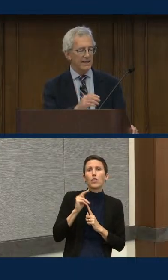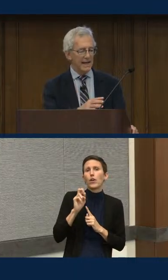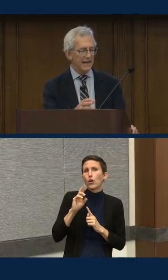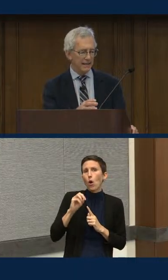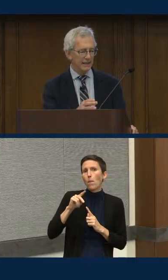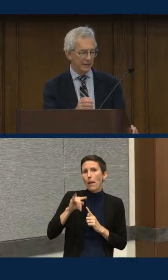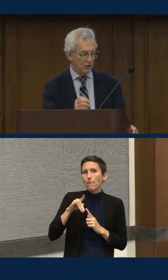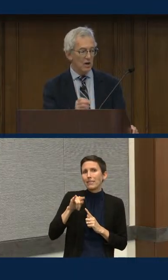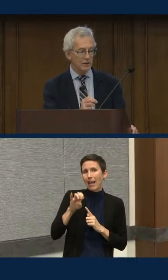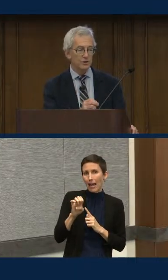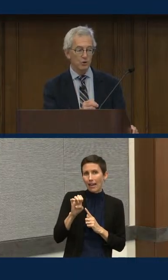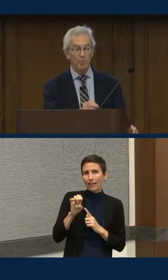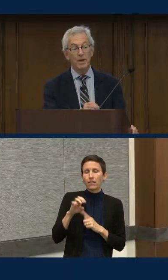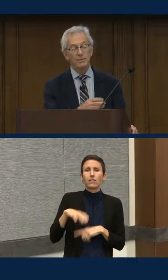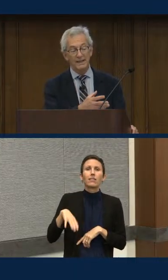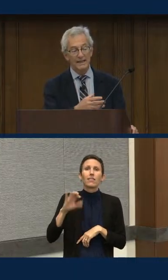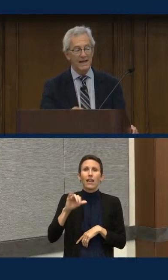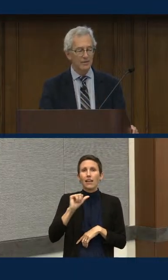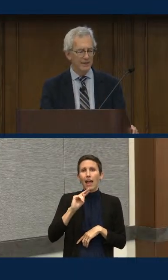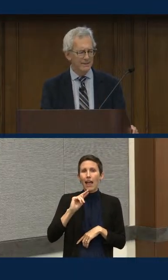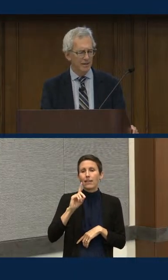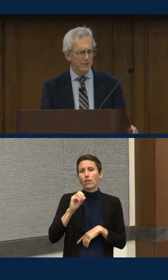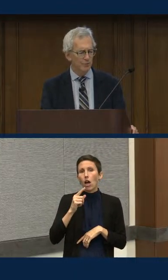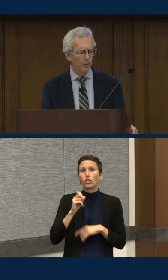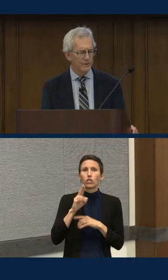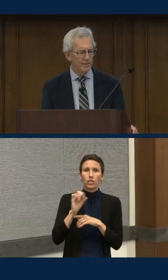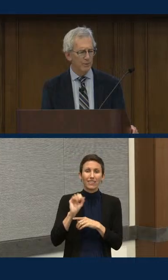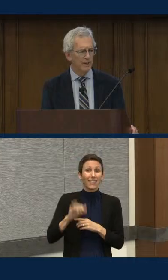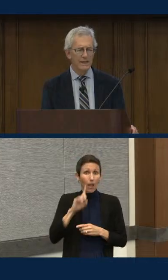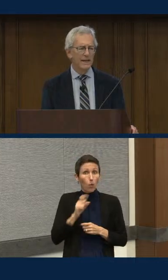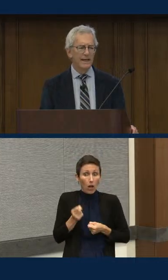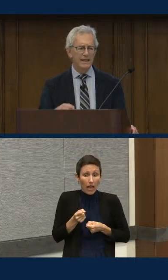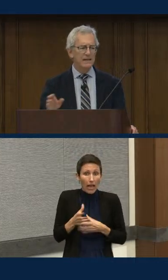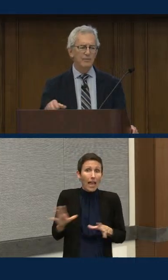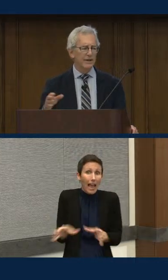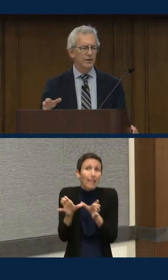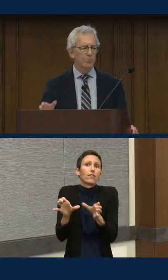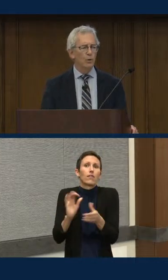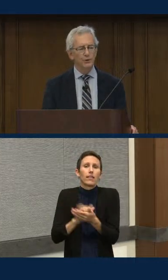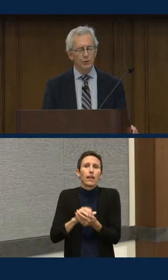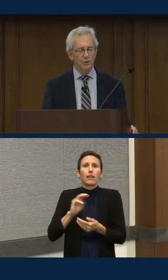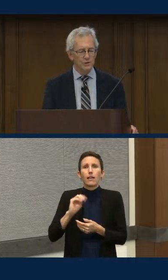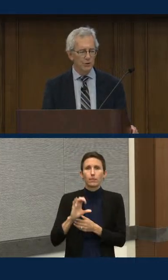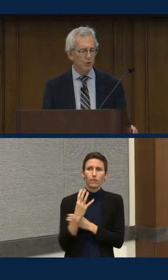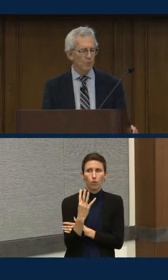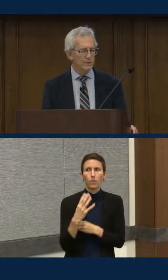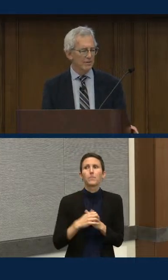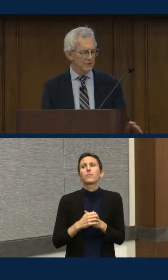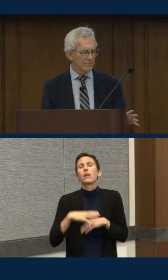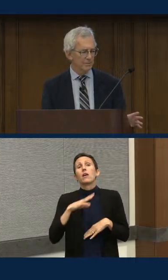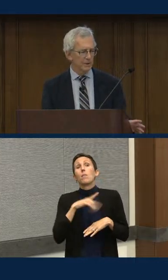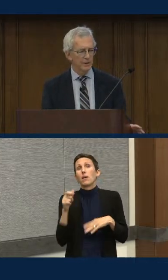the endogenous neural peptide with the MC4 receptor.